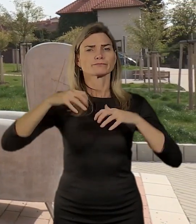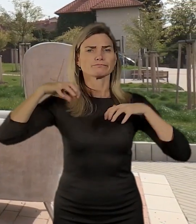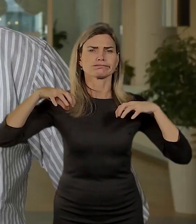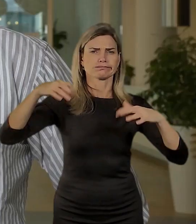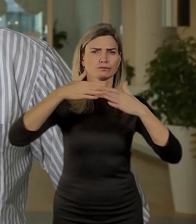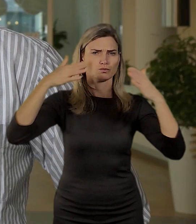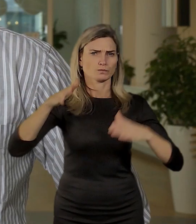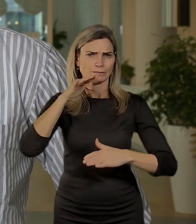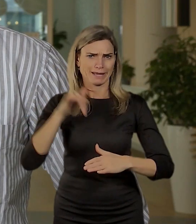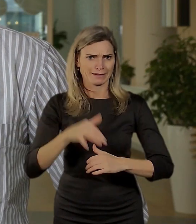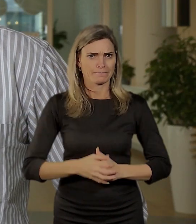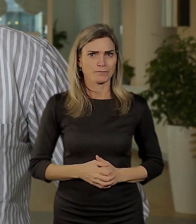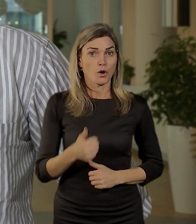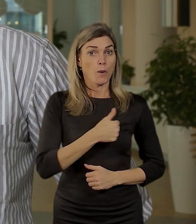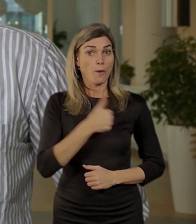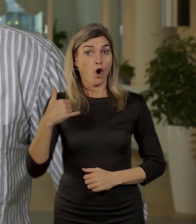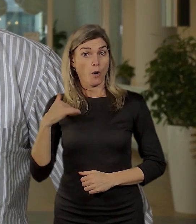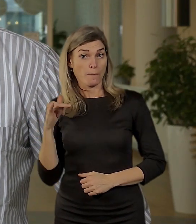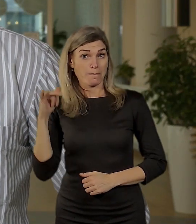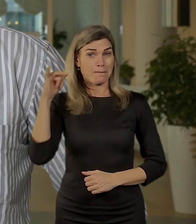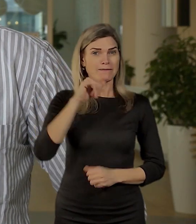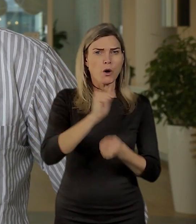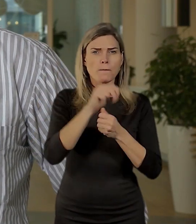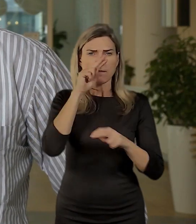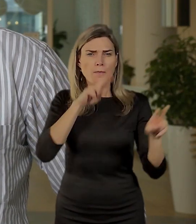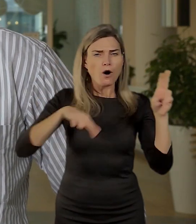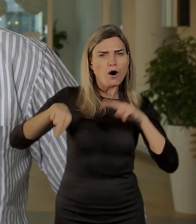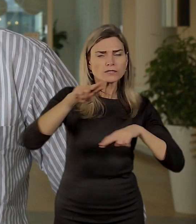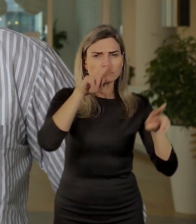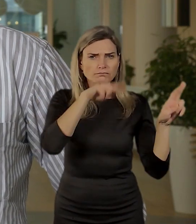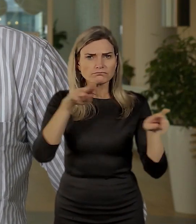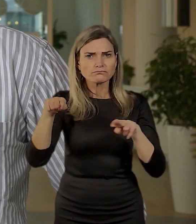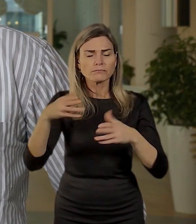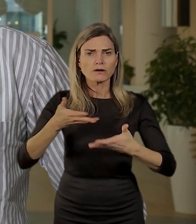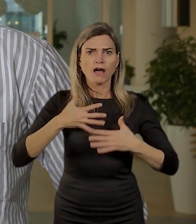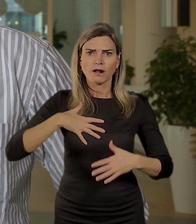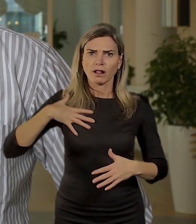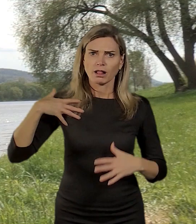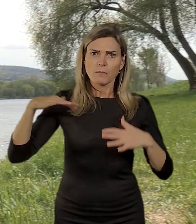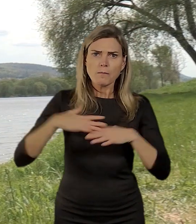There is a brownfield from the original sugar factory, which allowed us to preserve historical elements